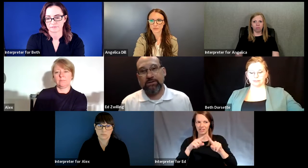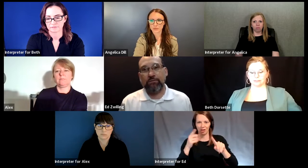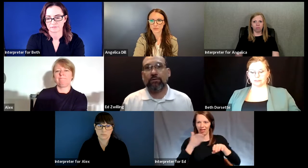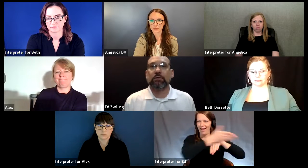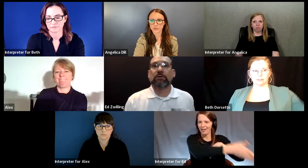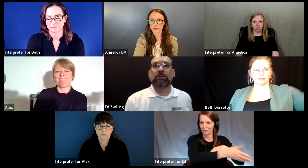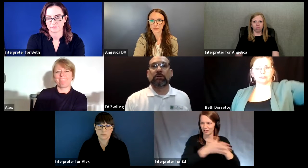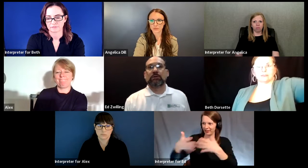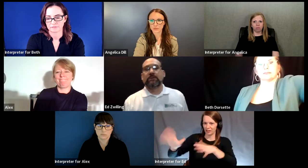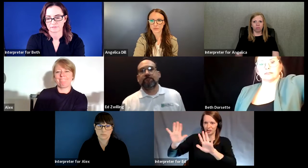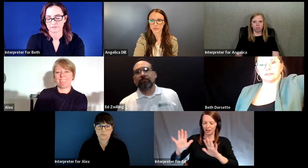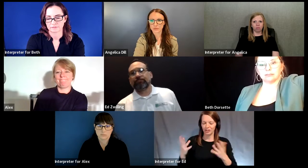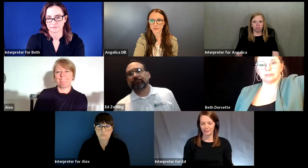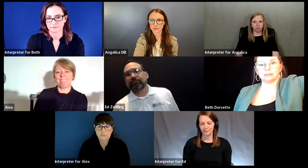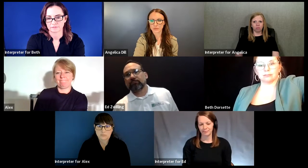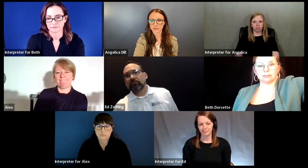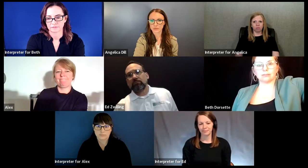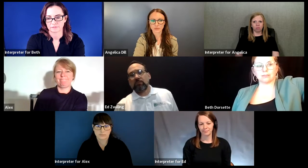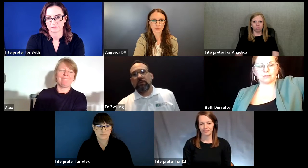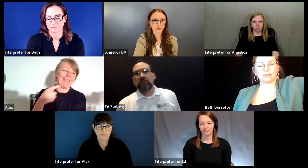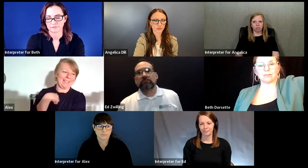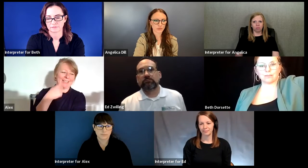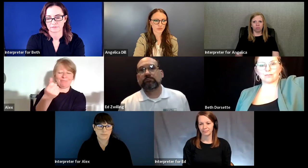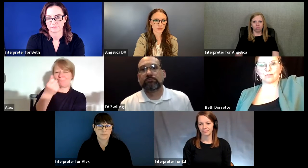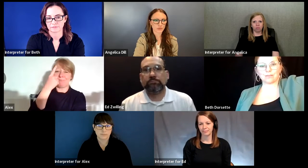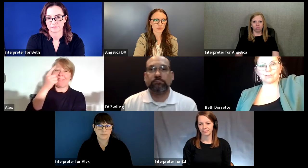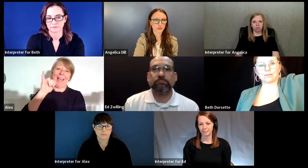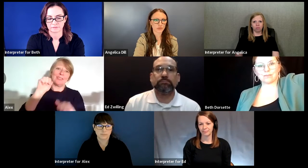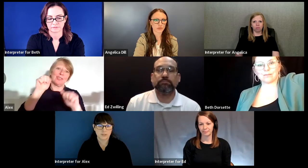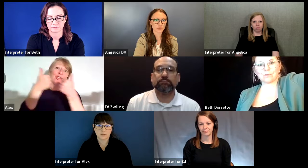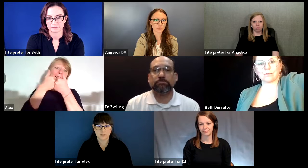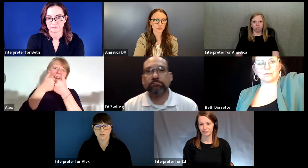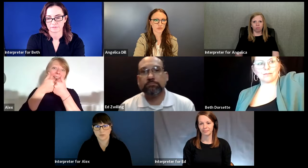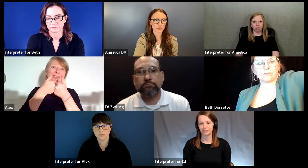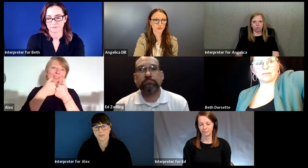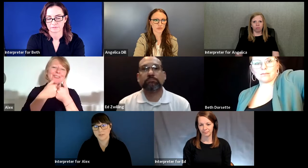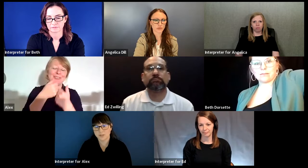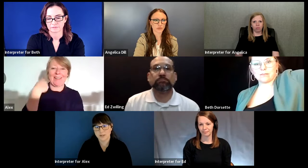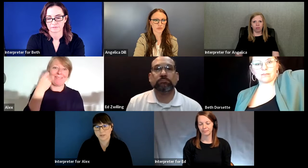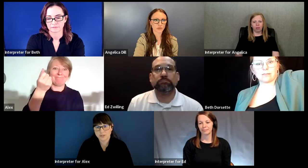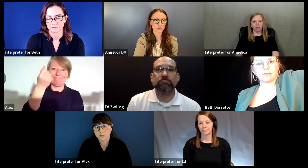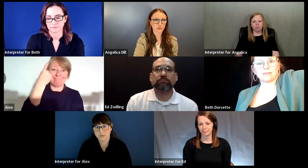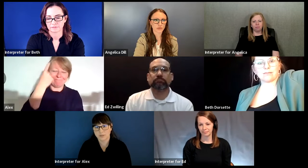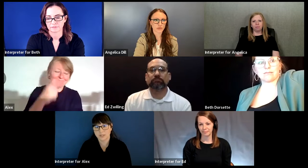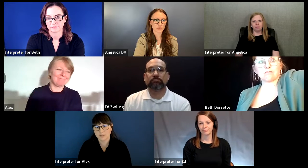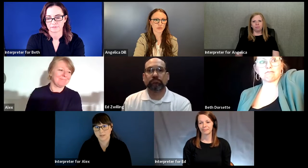That's true. It is a challenge. It really is.